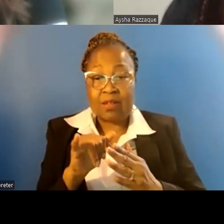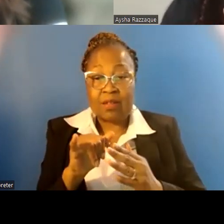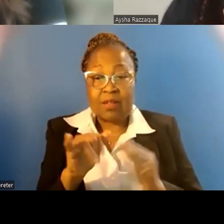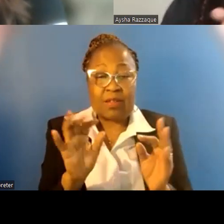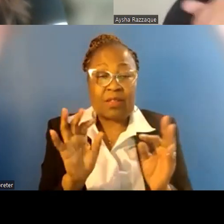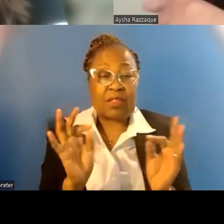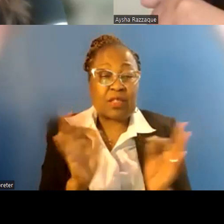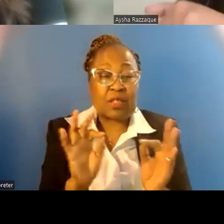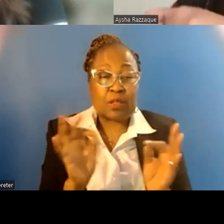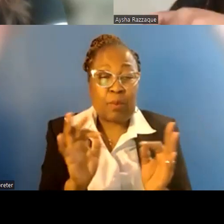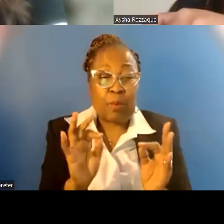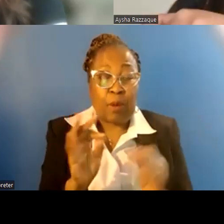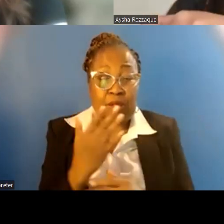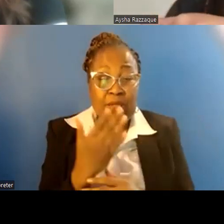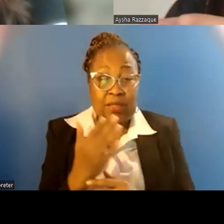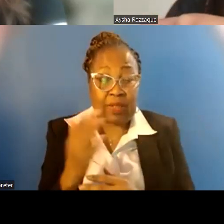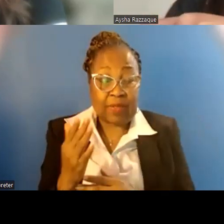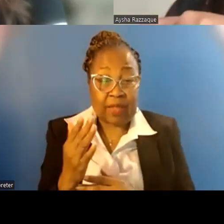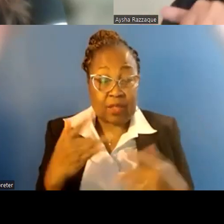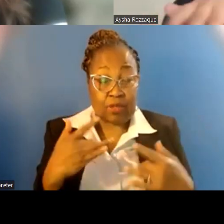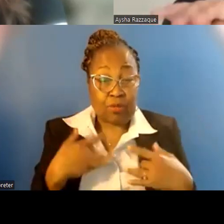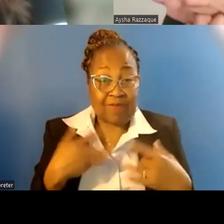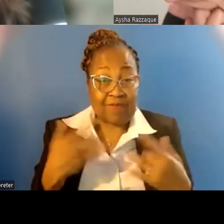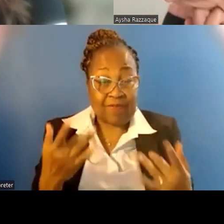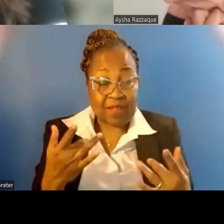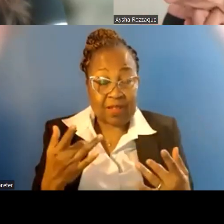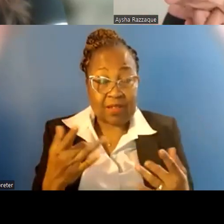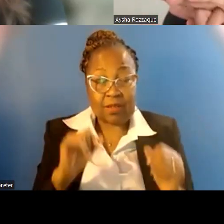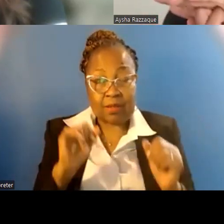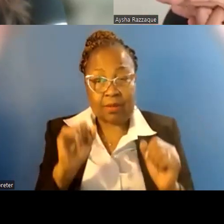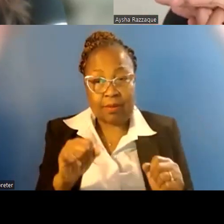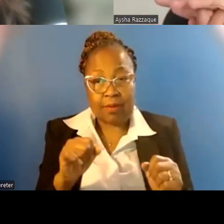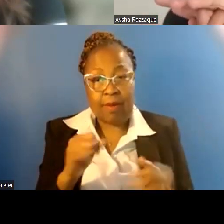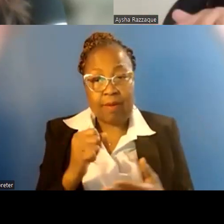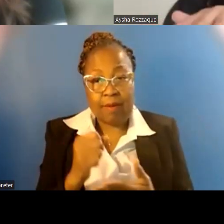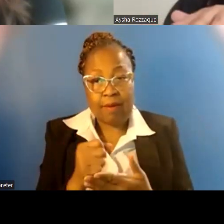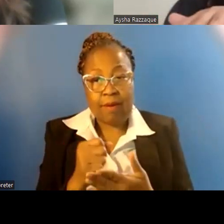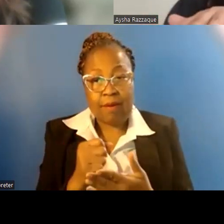and smallest events can help broaden these connections